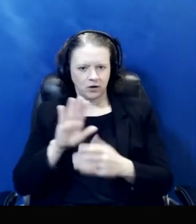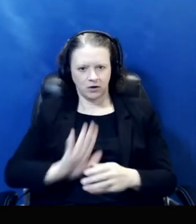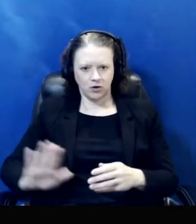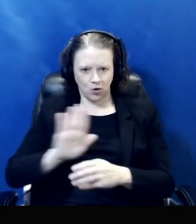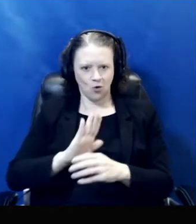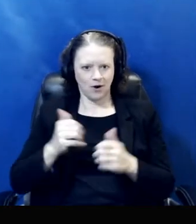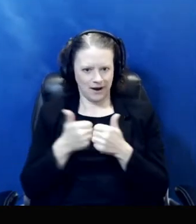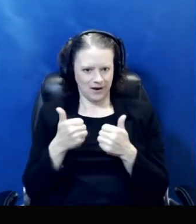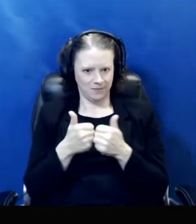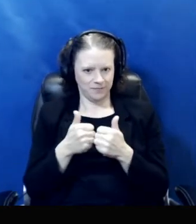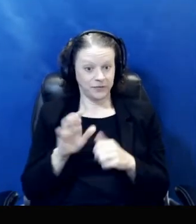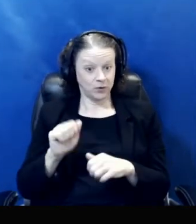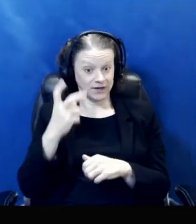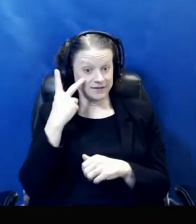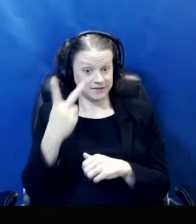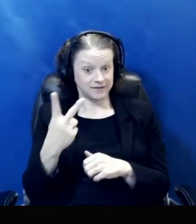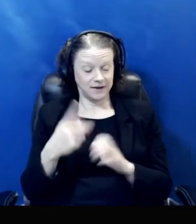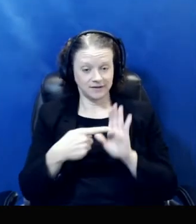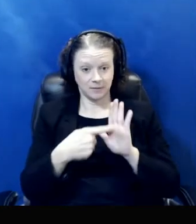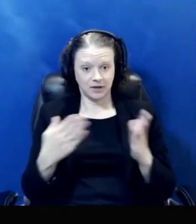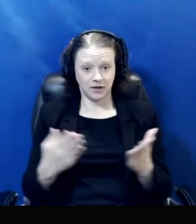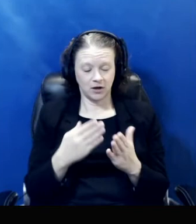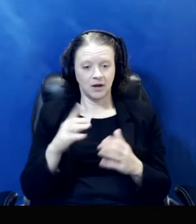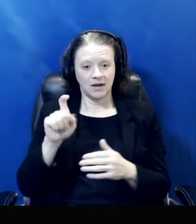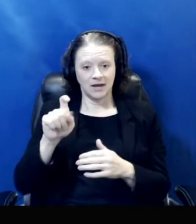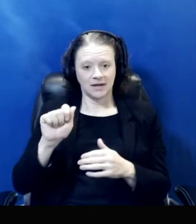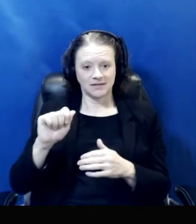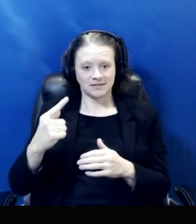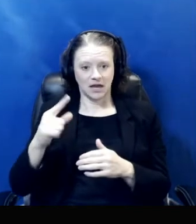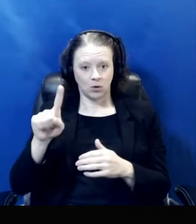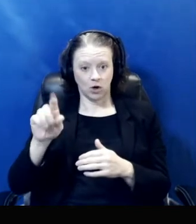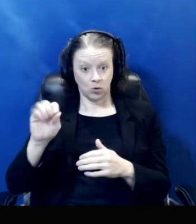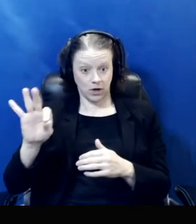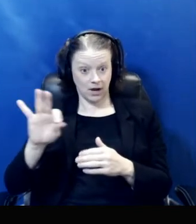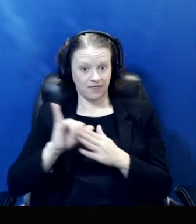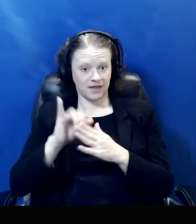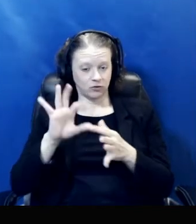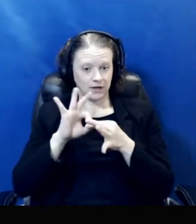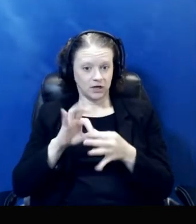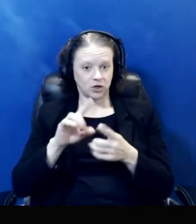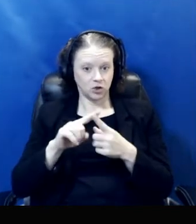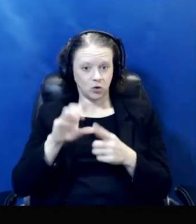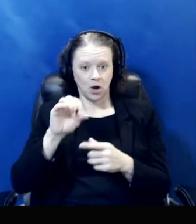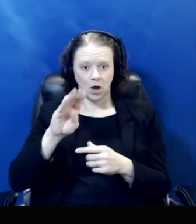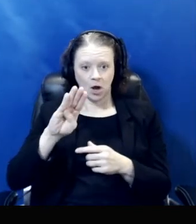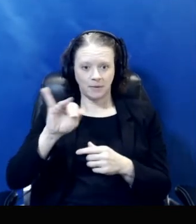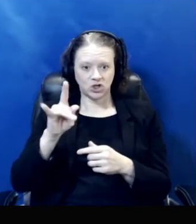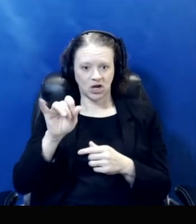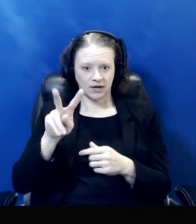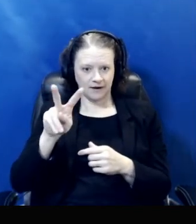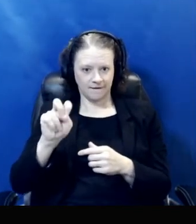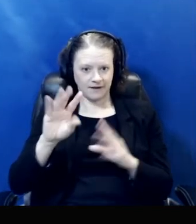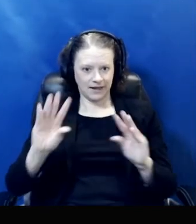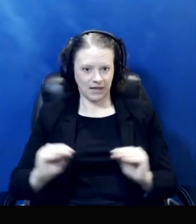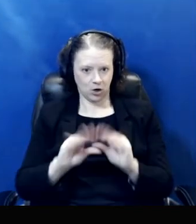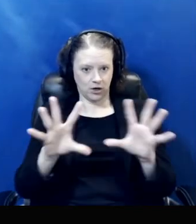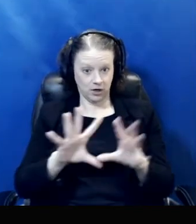we have a guideline from XAG 109 on objective clarity in games, and the guideline essentially states that a game should